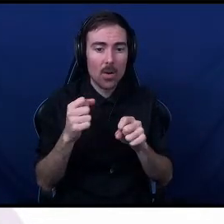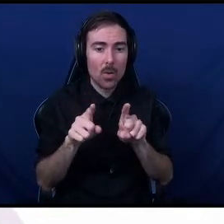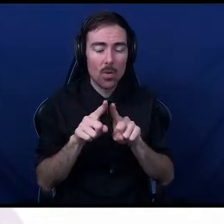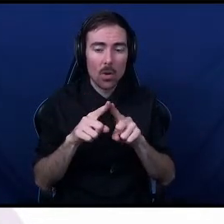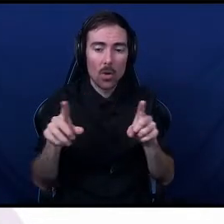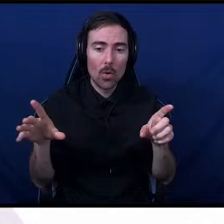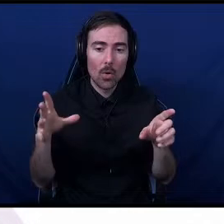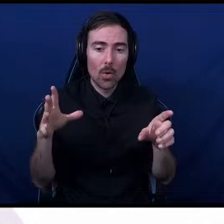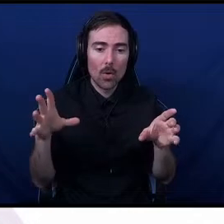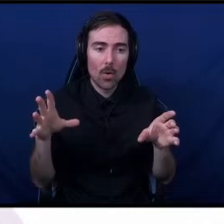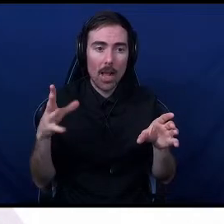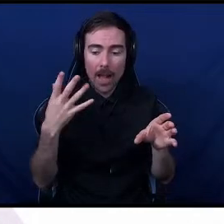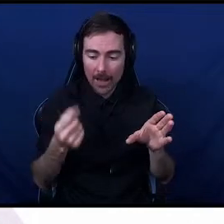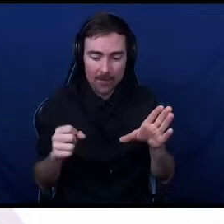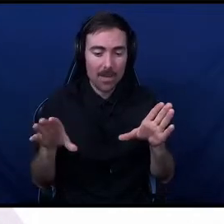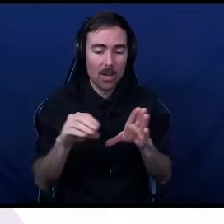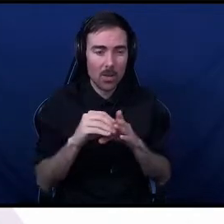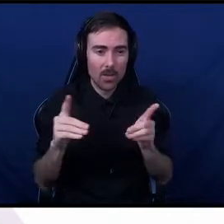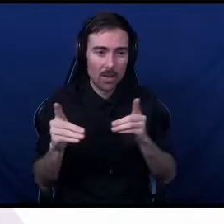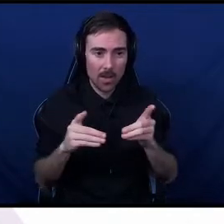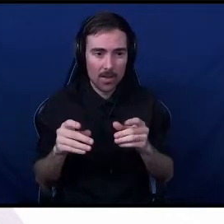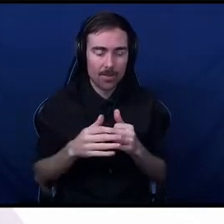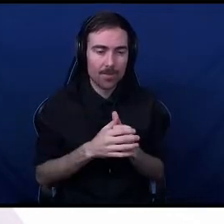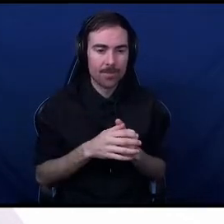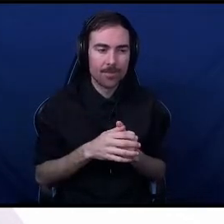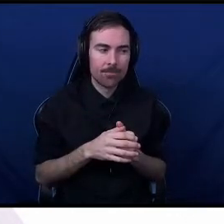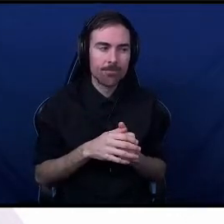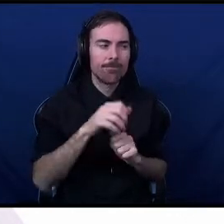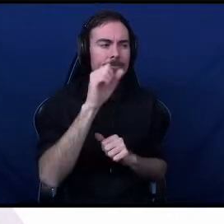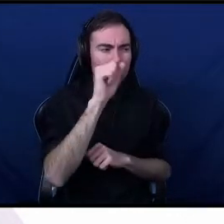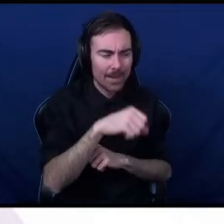Yes and no. So. So certainly, there's there's businesses that